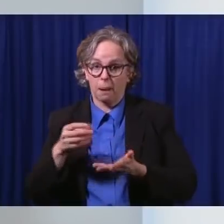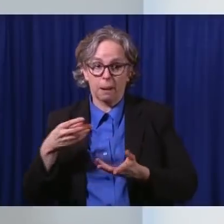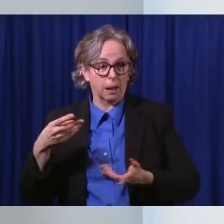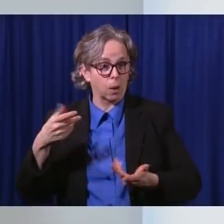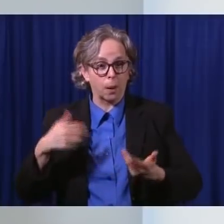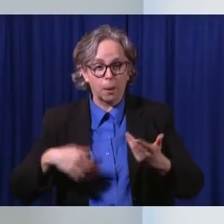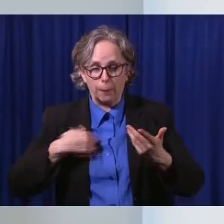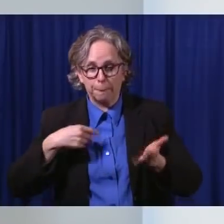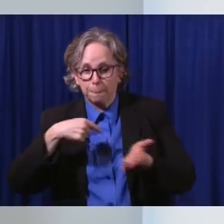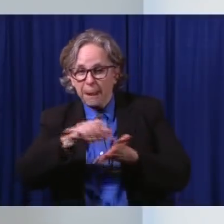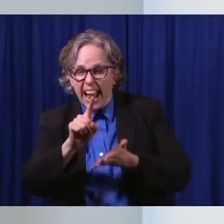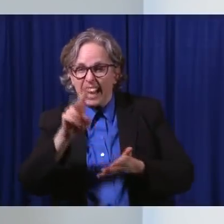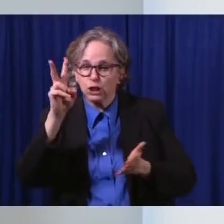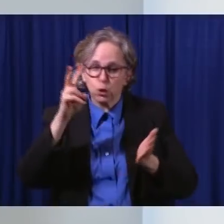DISTANCE LEARNING AND APPROVED